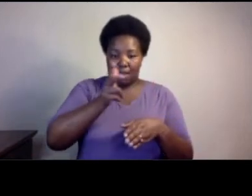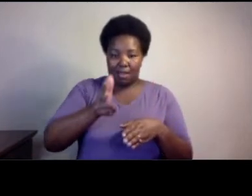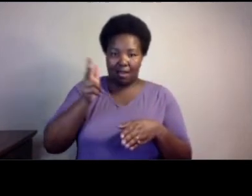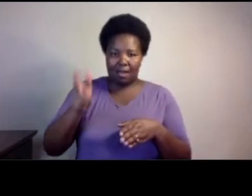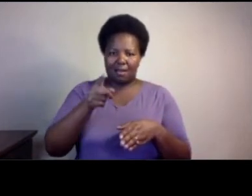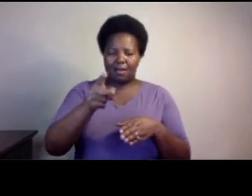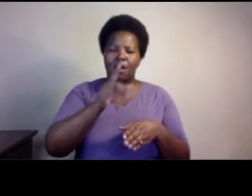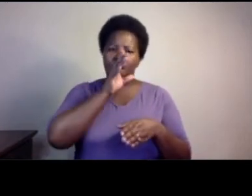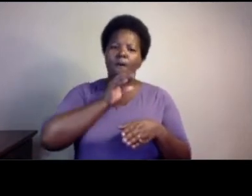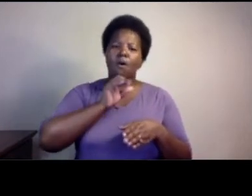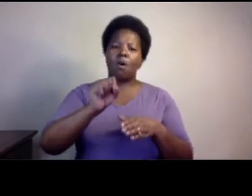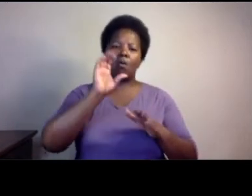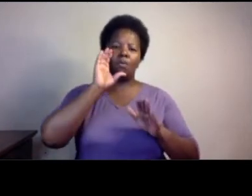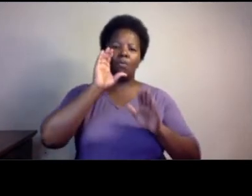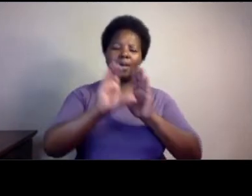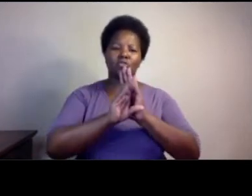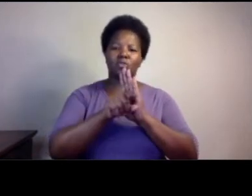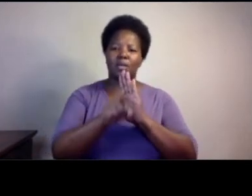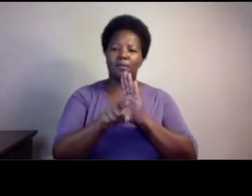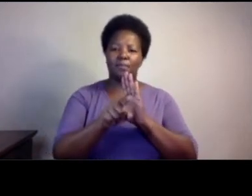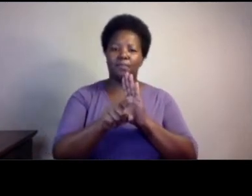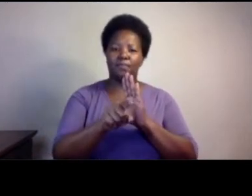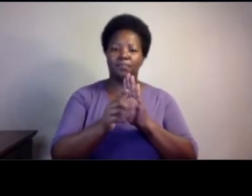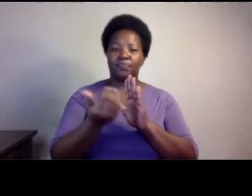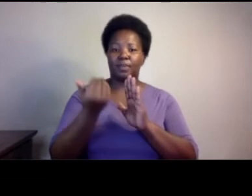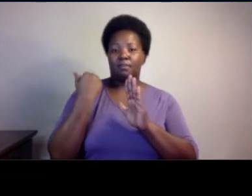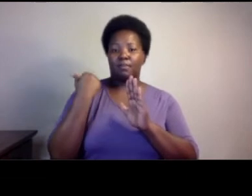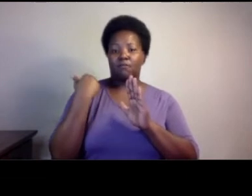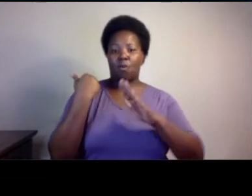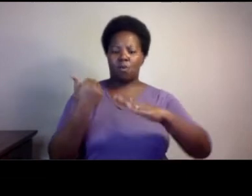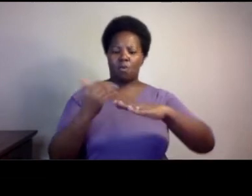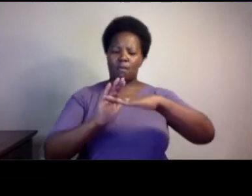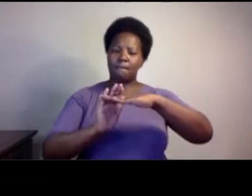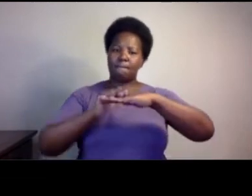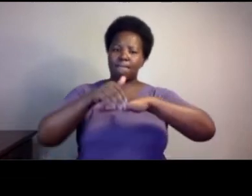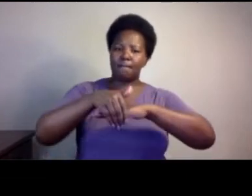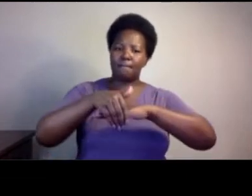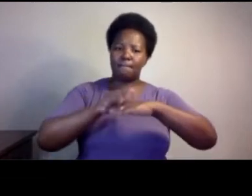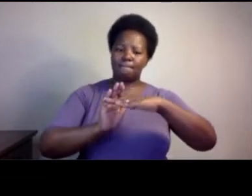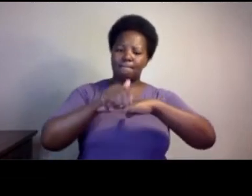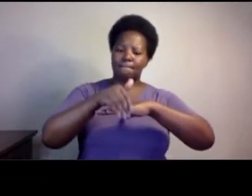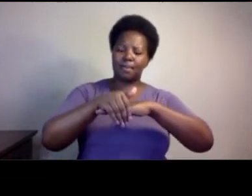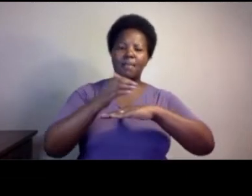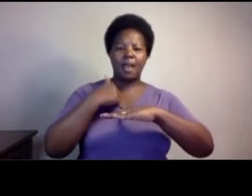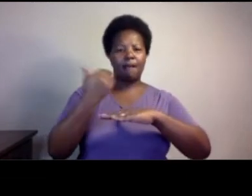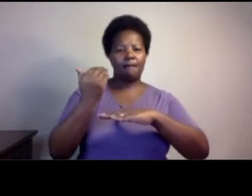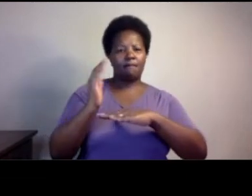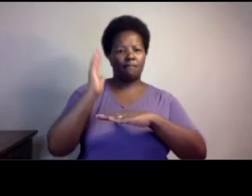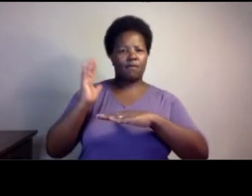the protected this there was a bump out installed here recently so those those cars are are